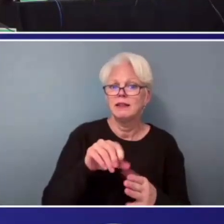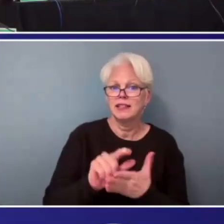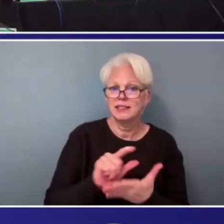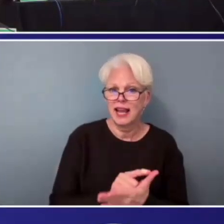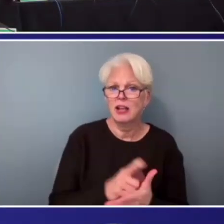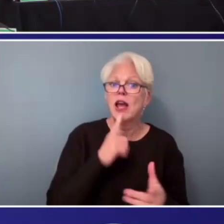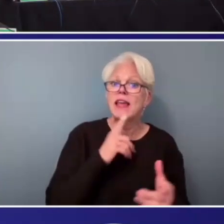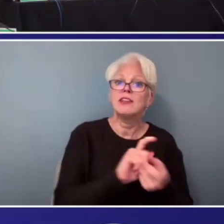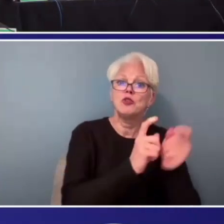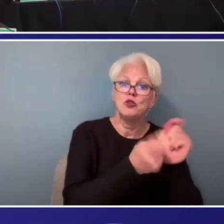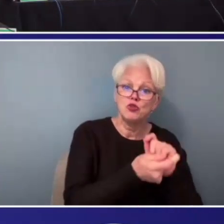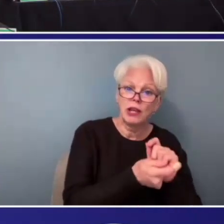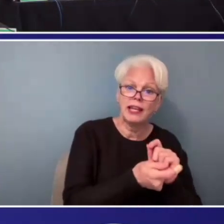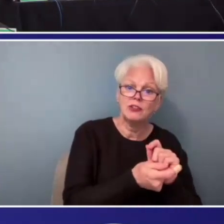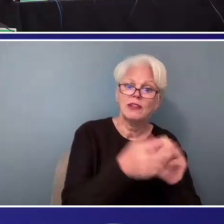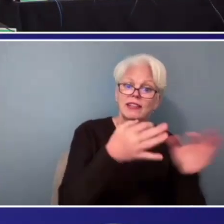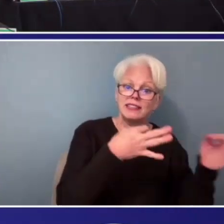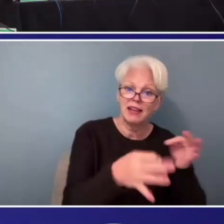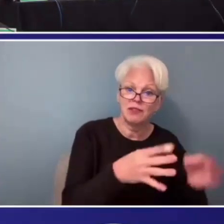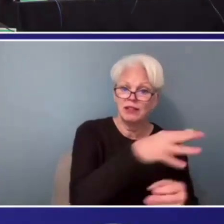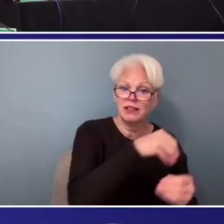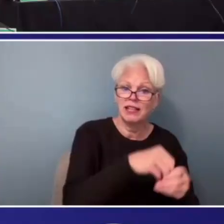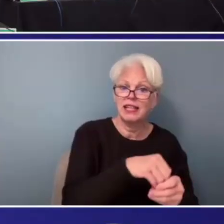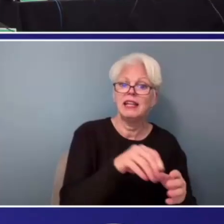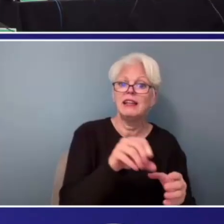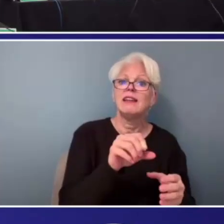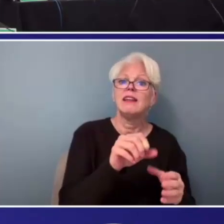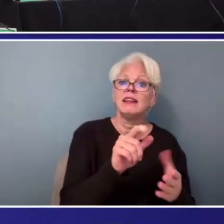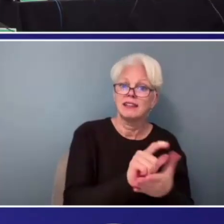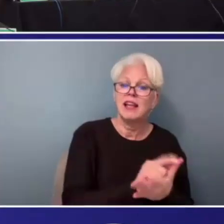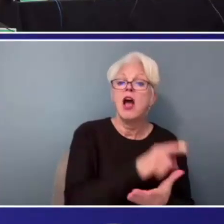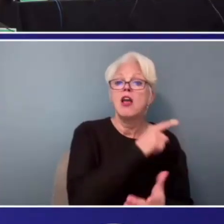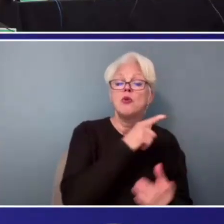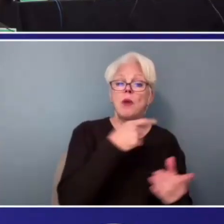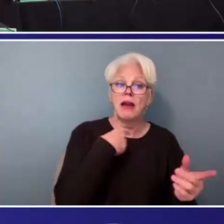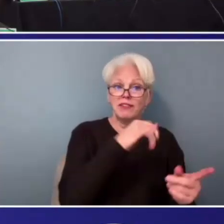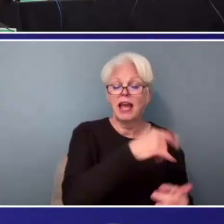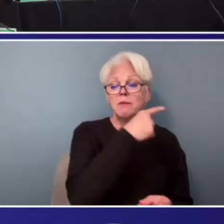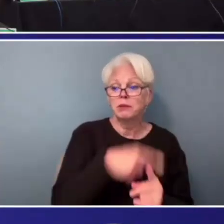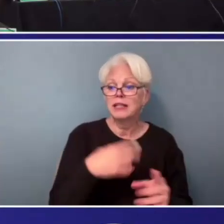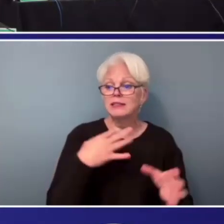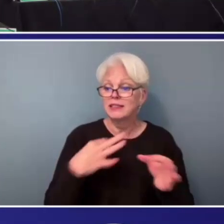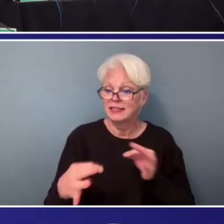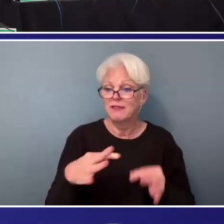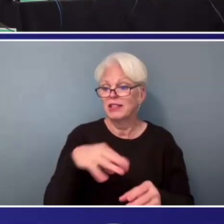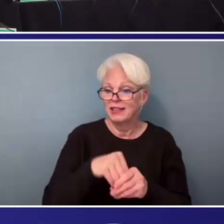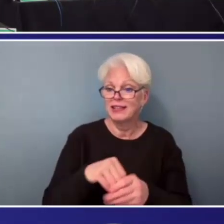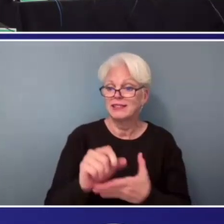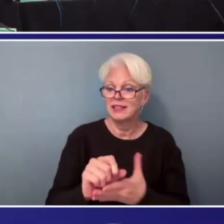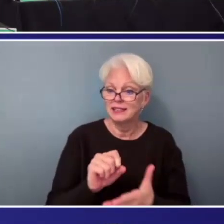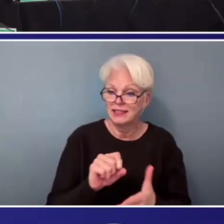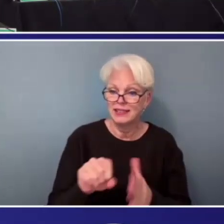incorporated into the statute, so then we have that plus the definition that's incorporated into the statute. It seems just as confusing and just as